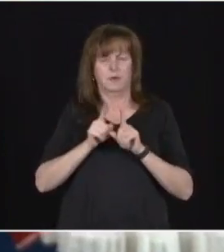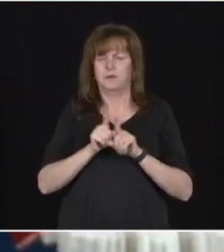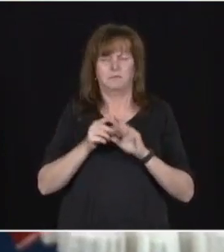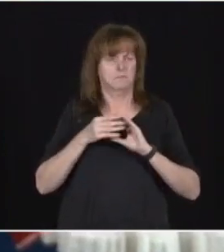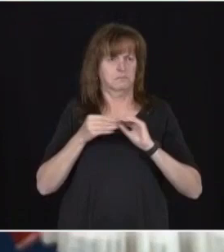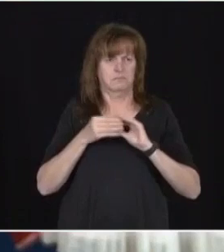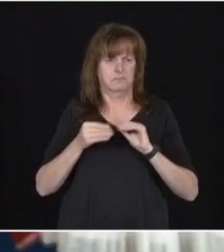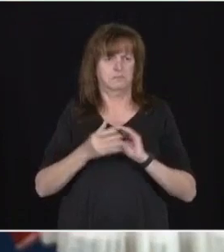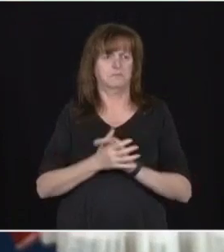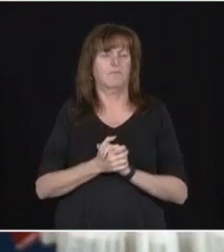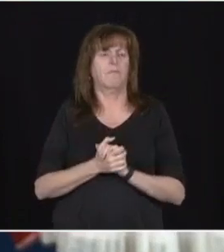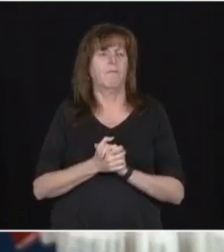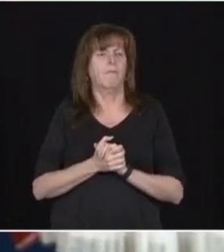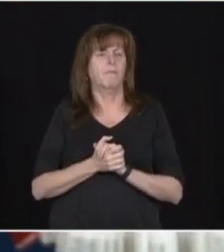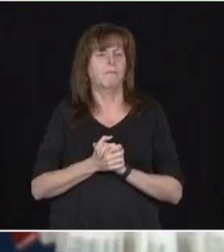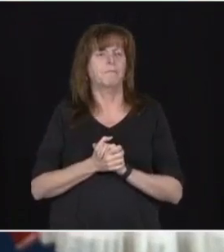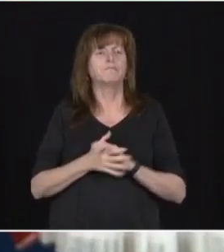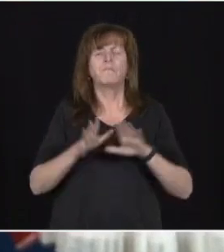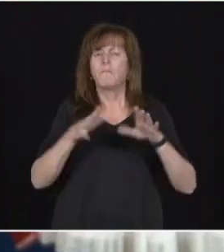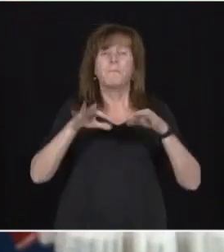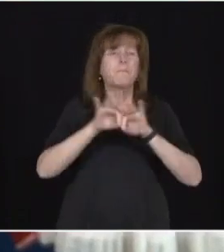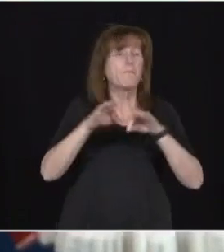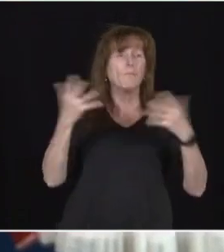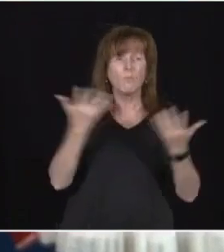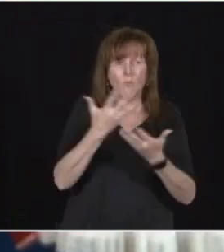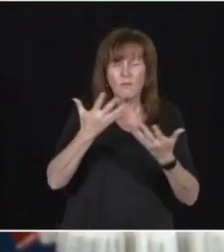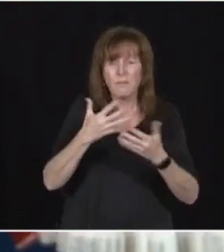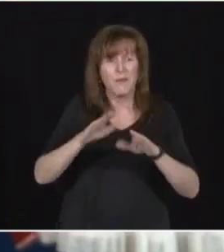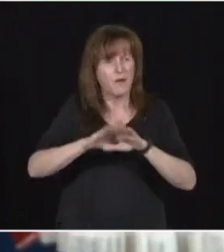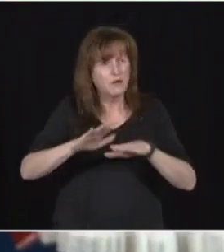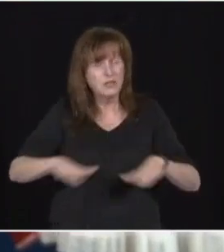Make sure they remain learning.